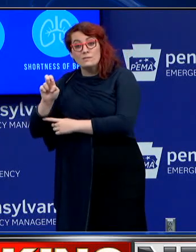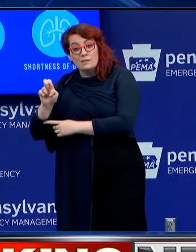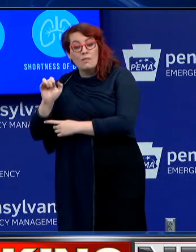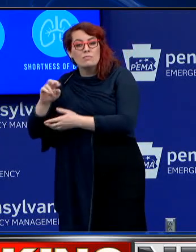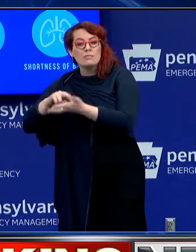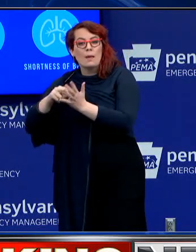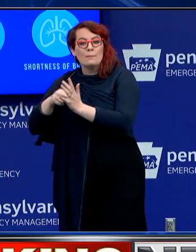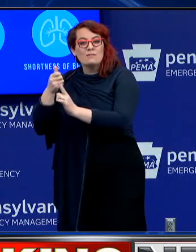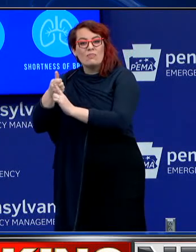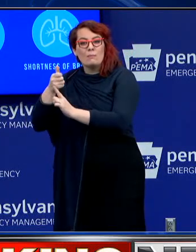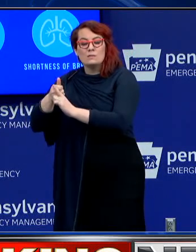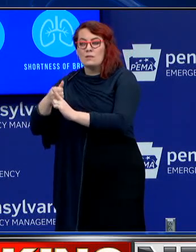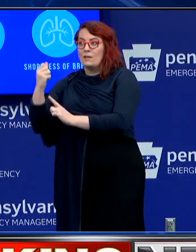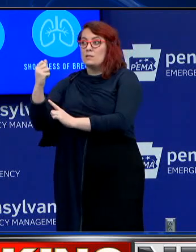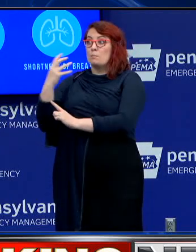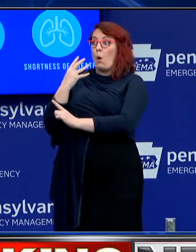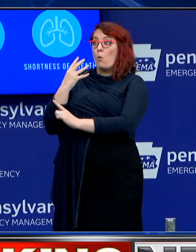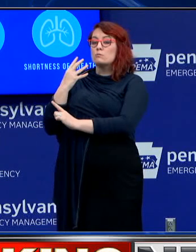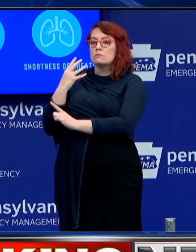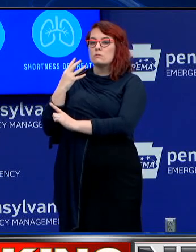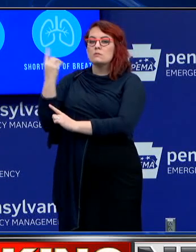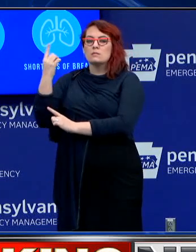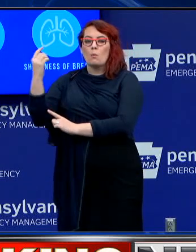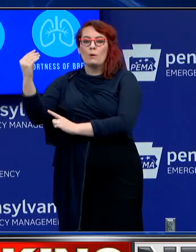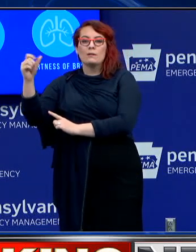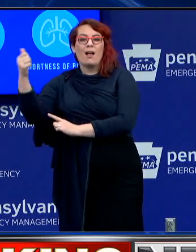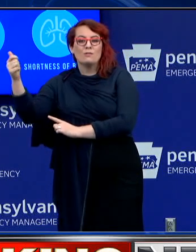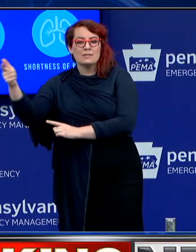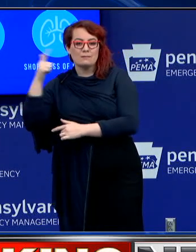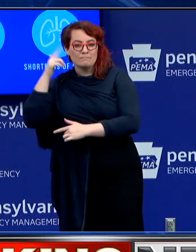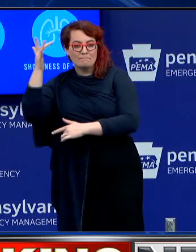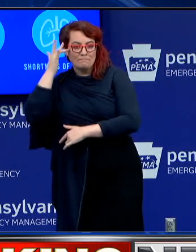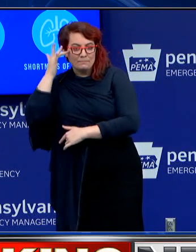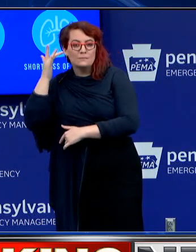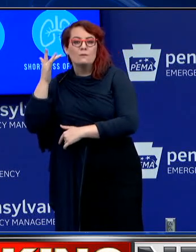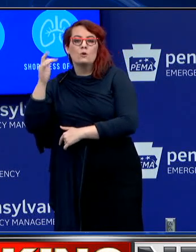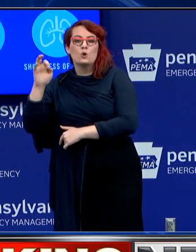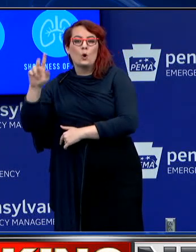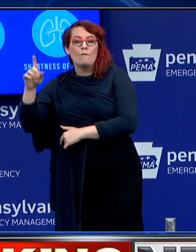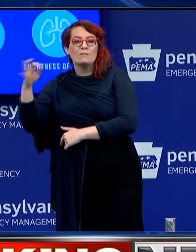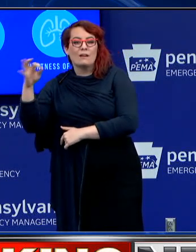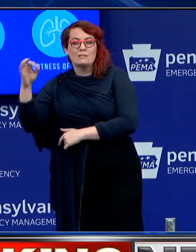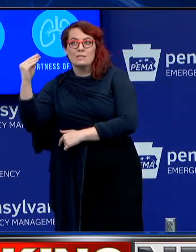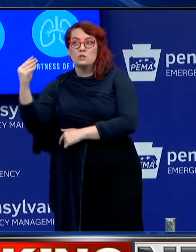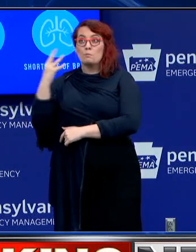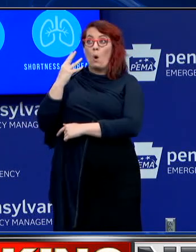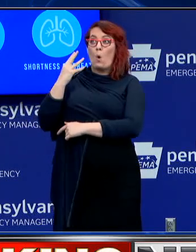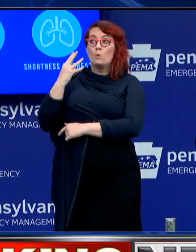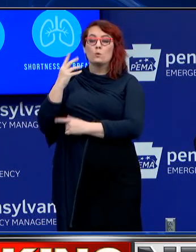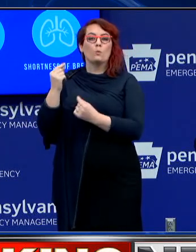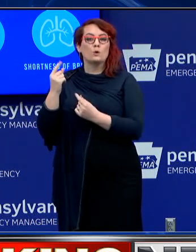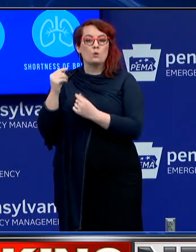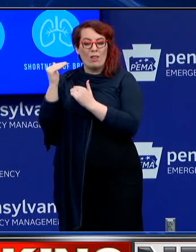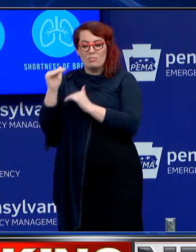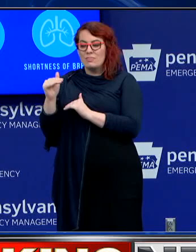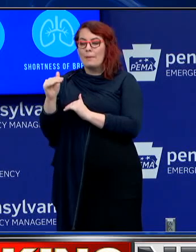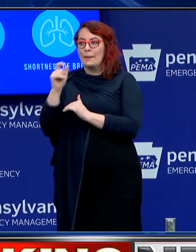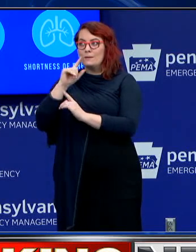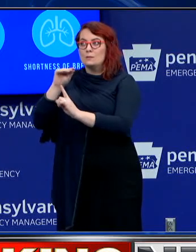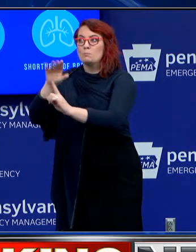TERMINOLOGY WE DON'T NEED TO GET TO. WE'LL SPEND TOGETHER IN TO. WE'LL SPEND TOGETHER IN DETENTION, THAT'S WHAT WE'RE WE'LL SPEND TOGETHER IN DETENTION, THAT'S WHAT WE'RE PLAYING NEXT. DETENTION, THAT'S WHAT WE'RE PLAYING NEXT. PUT YOUR BUZZERS DOWN, YOU'LL PLAYING NEXT. PUT YOUR BUZZERS DOWN, YOU'LL WORK TOGETHER ON THIS ONE.